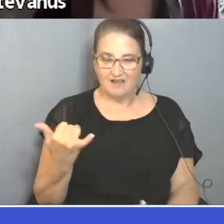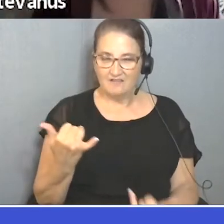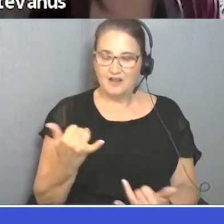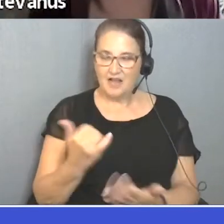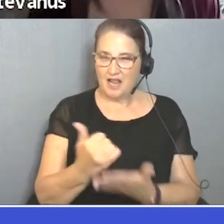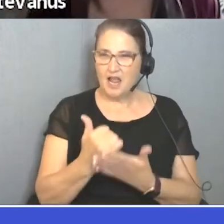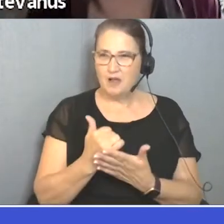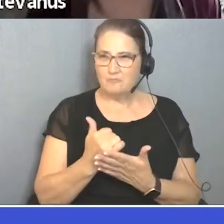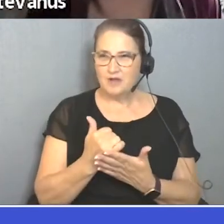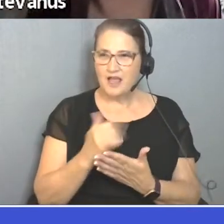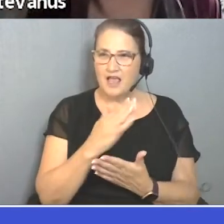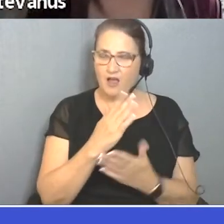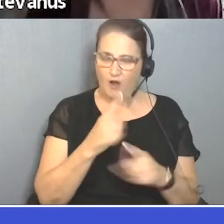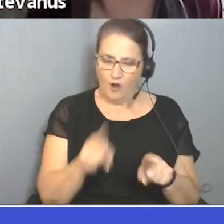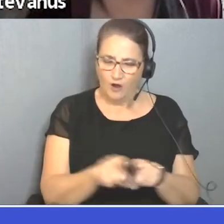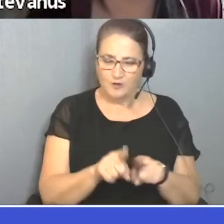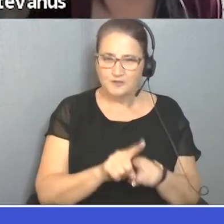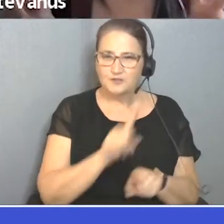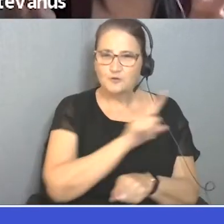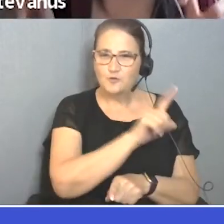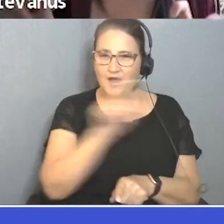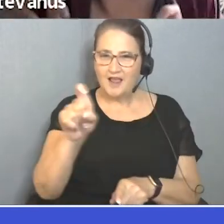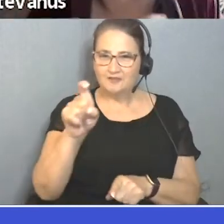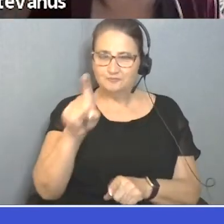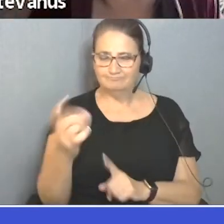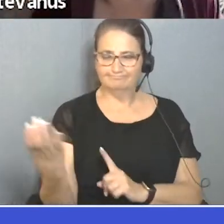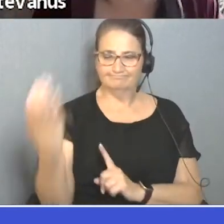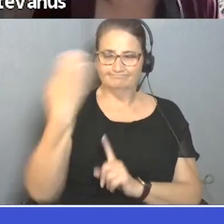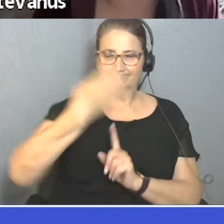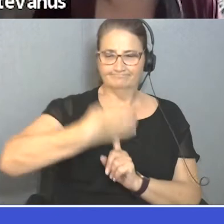asking you to try on this definition of design